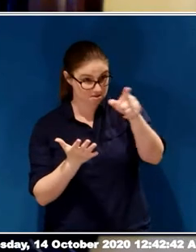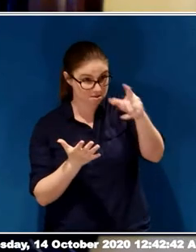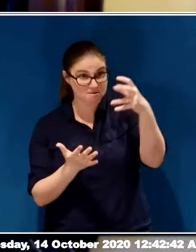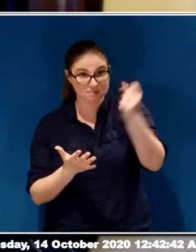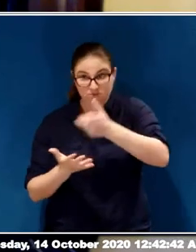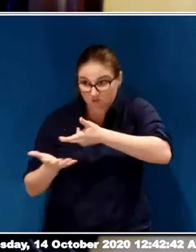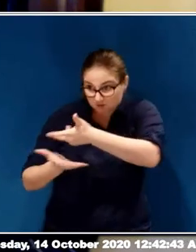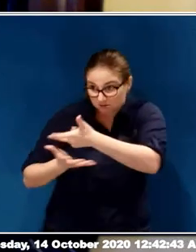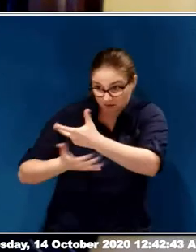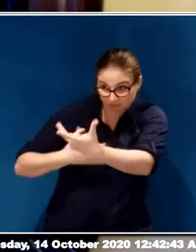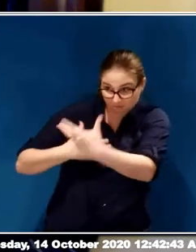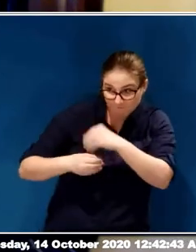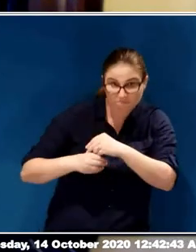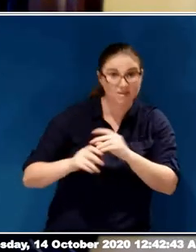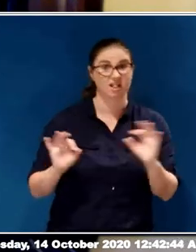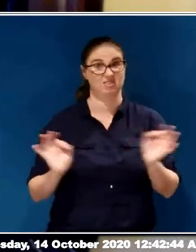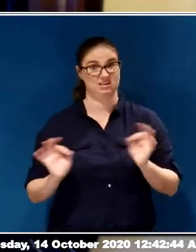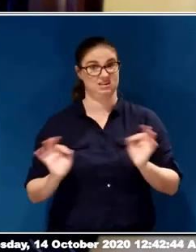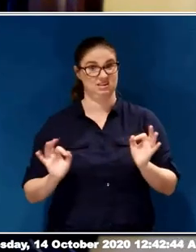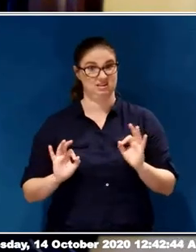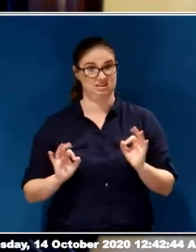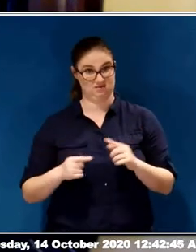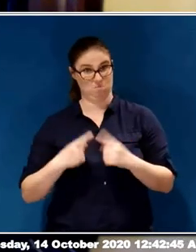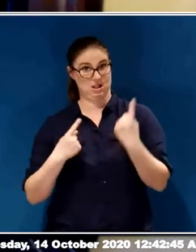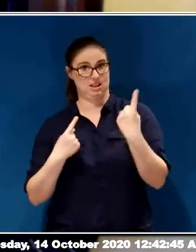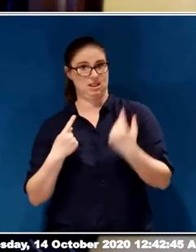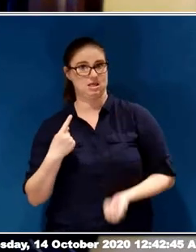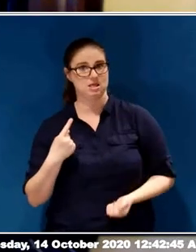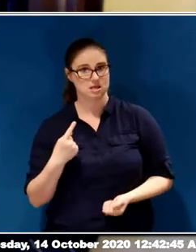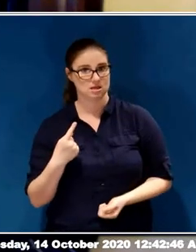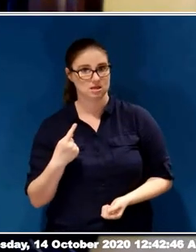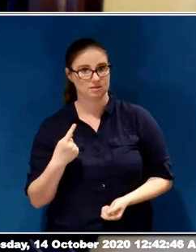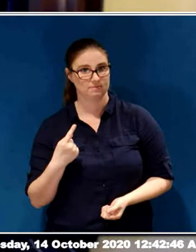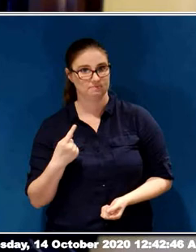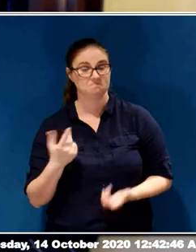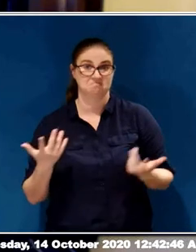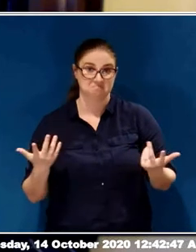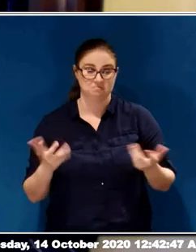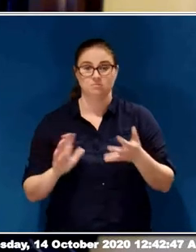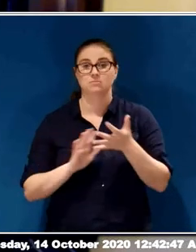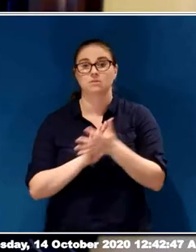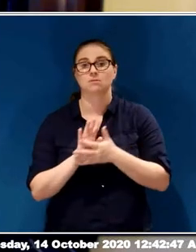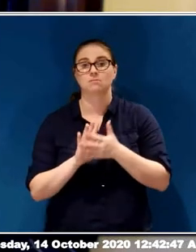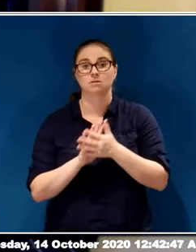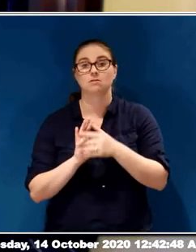Therefore, students of a school in Victoria might receive adjustments but